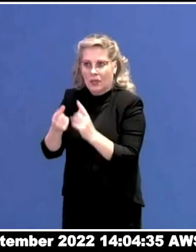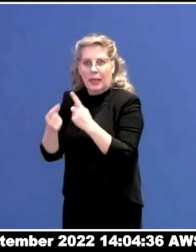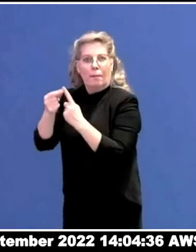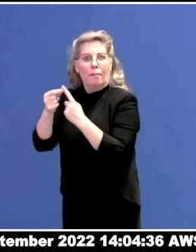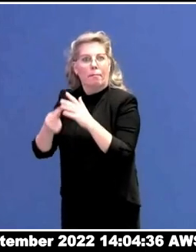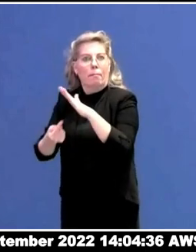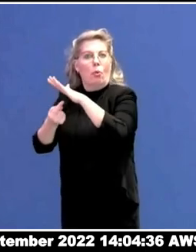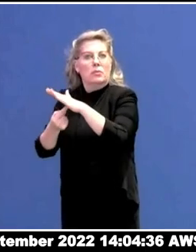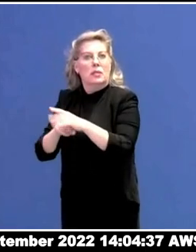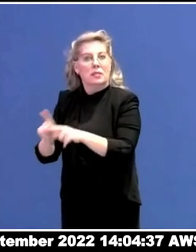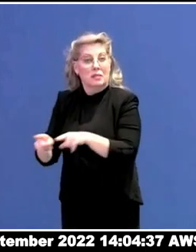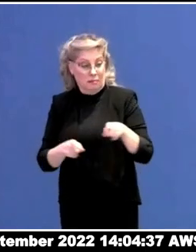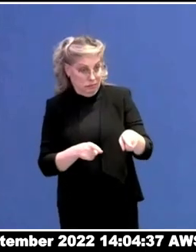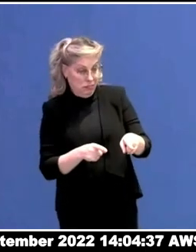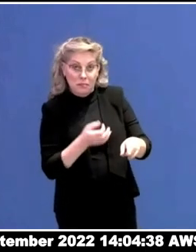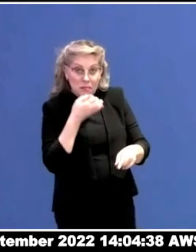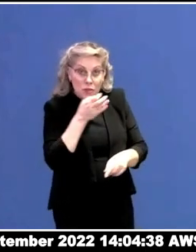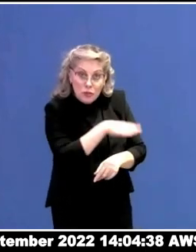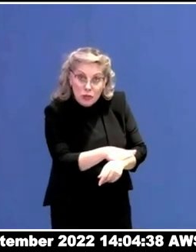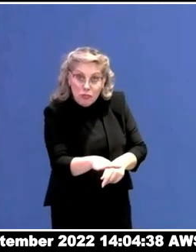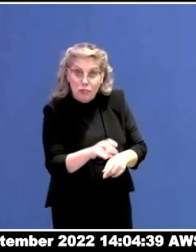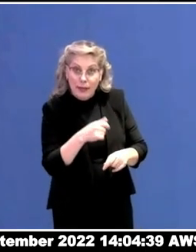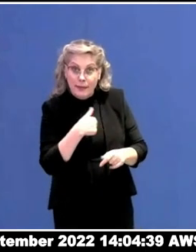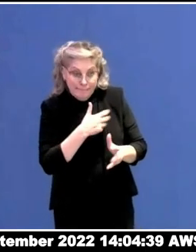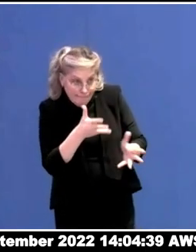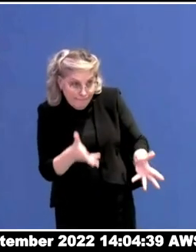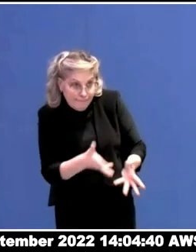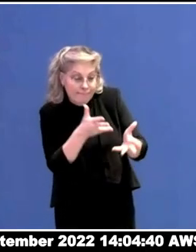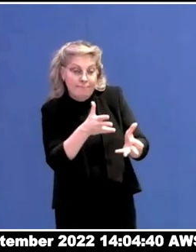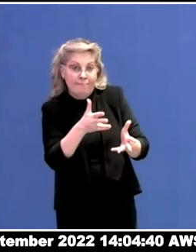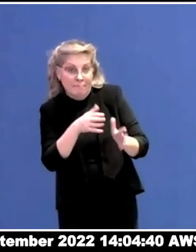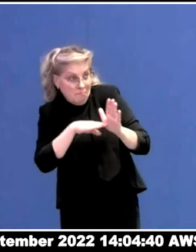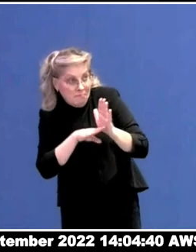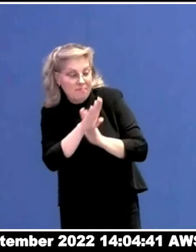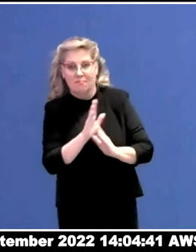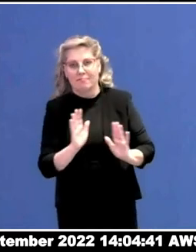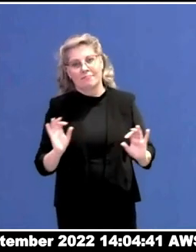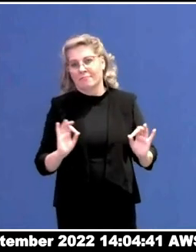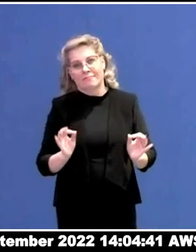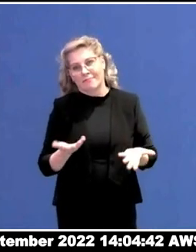I think there's an opportunity that might come out of this Royal Commission